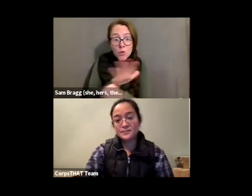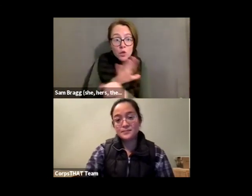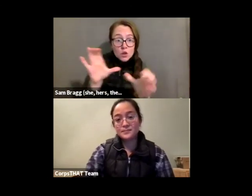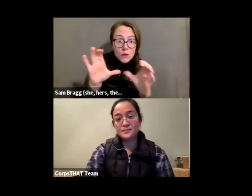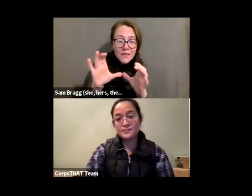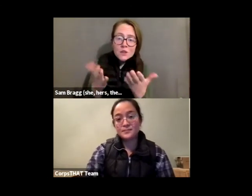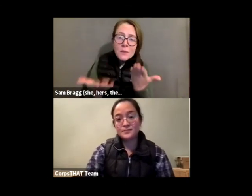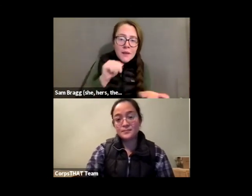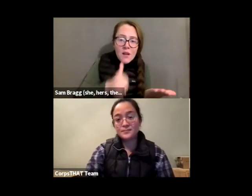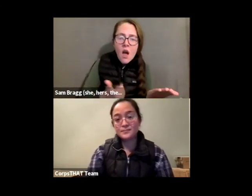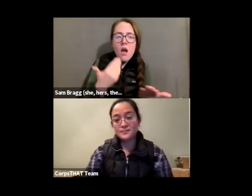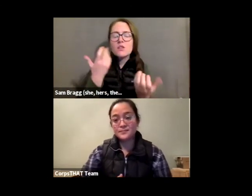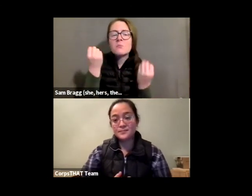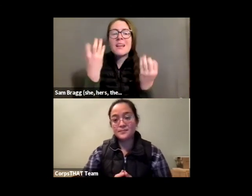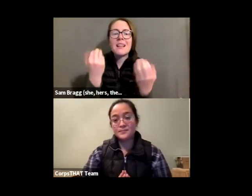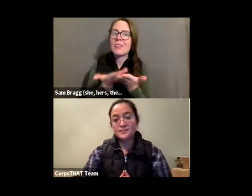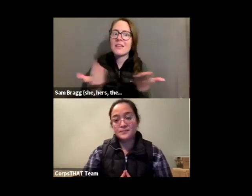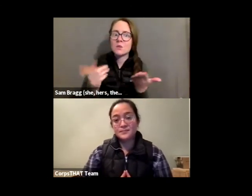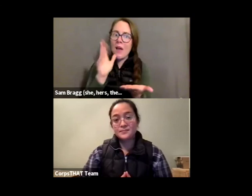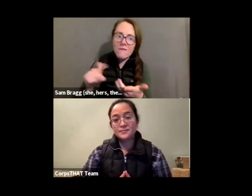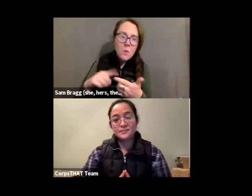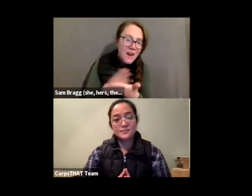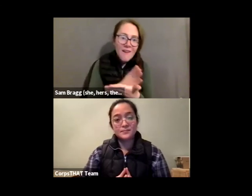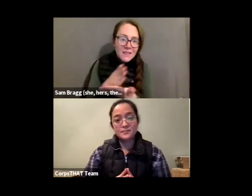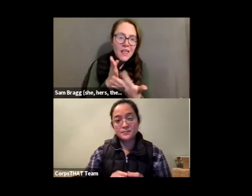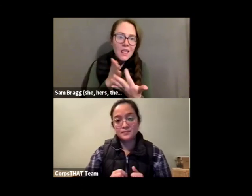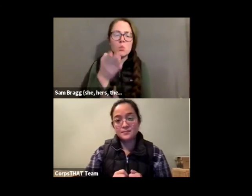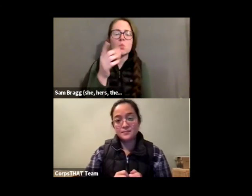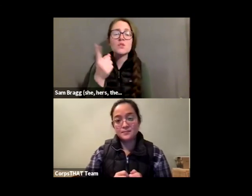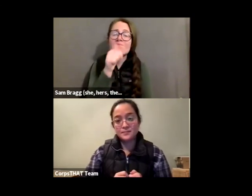know the concept of hiring an interpreter who's whether certified or not certified and those are